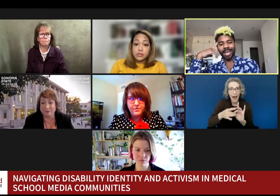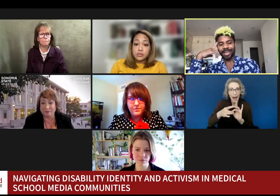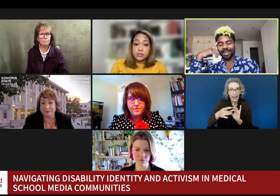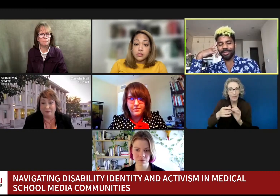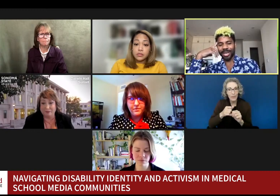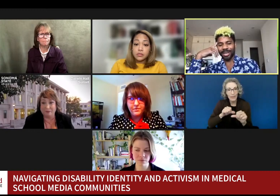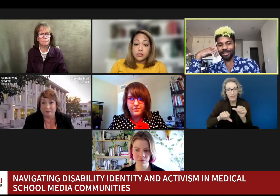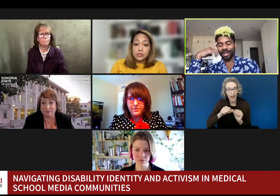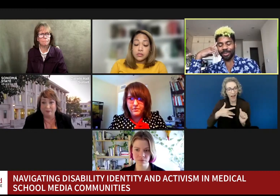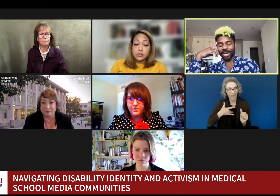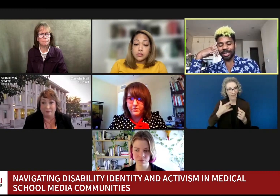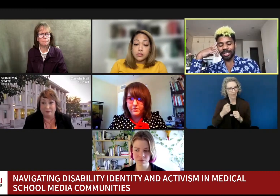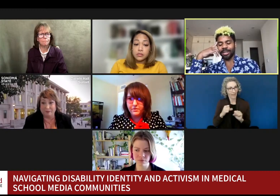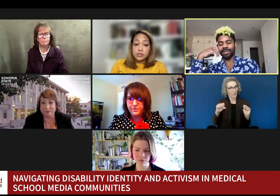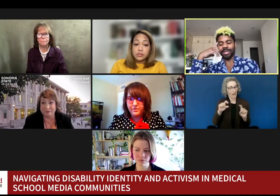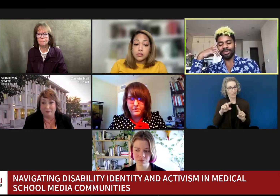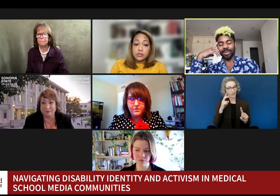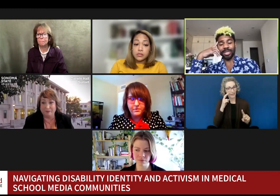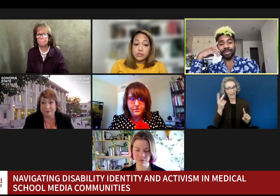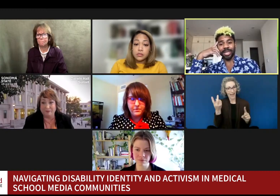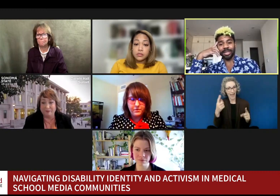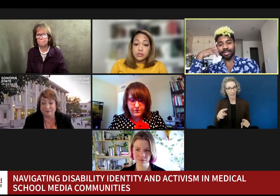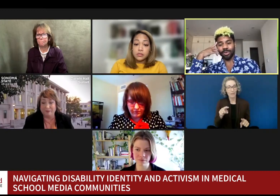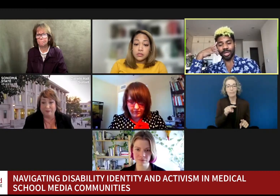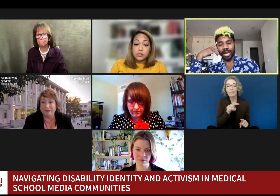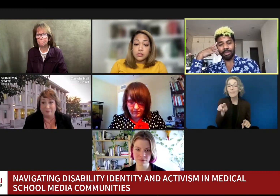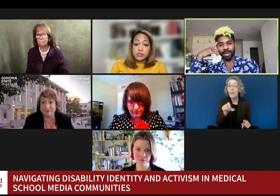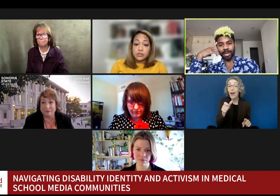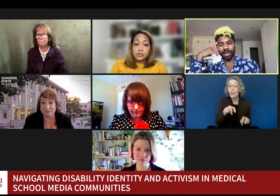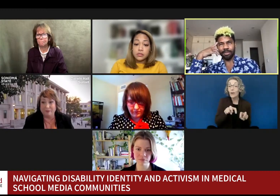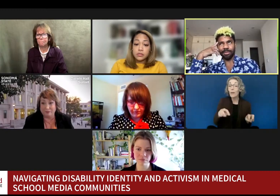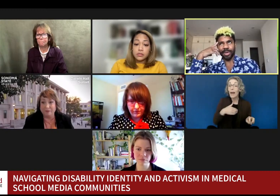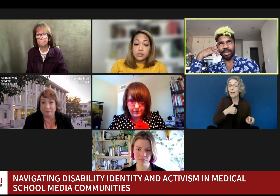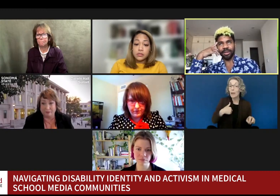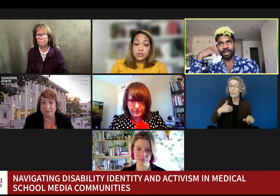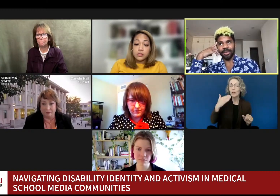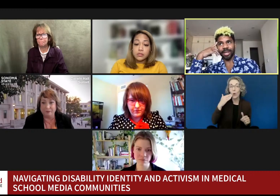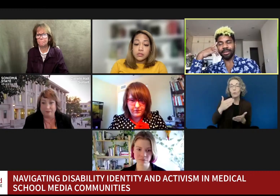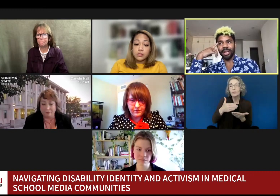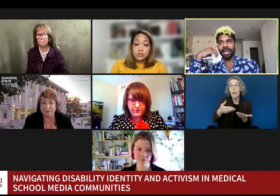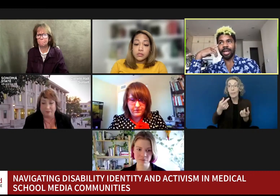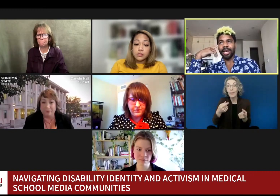I think my other fellow panelists know there had been some things on Twitter that happened about a year ago now.